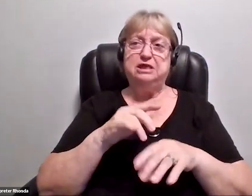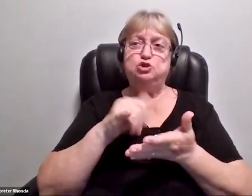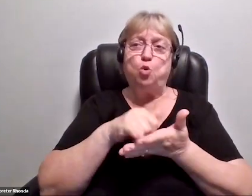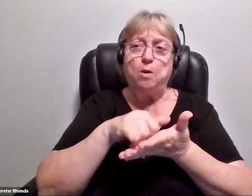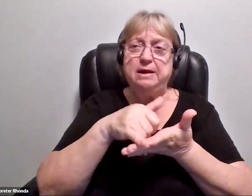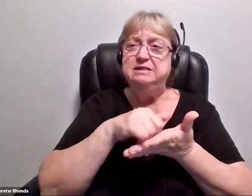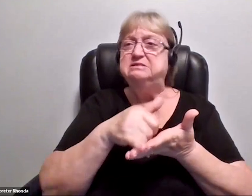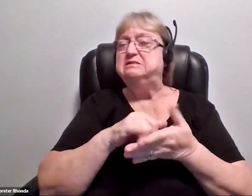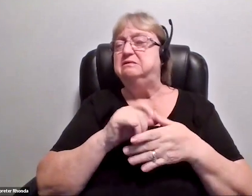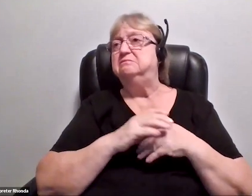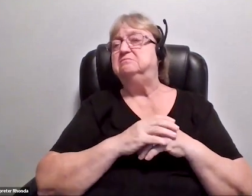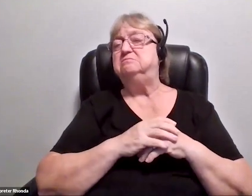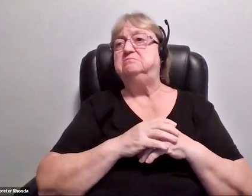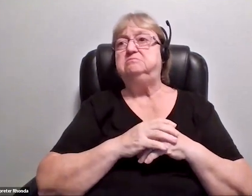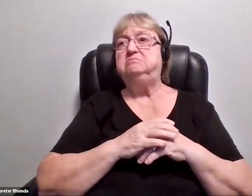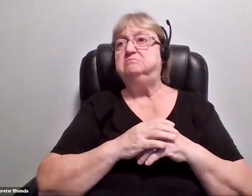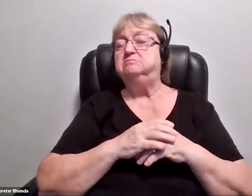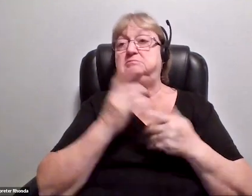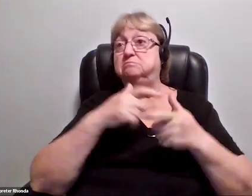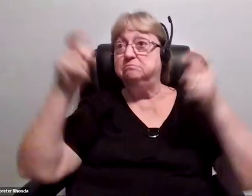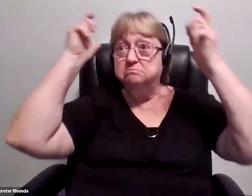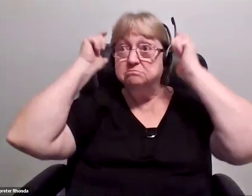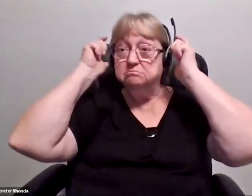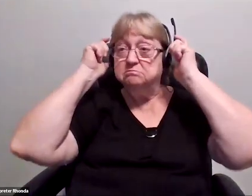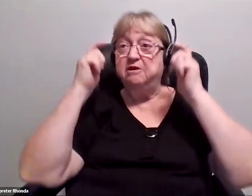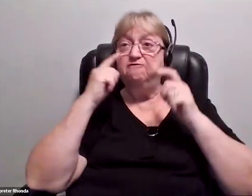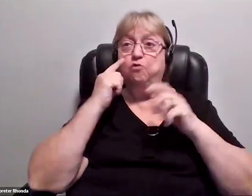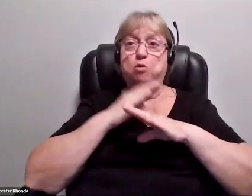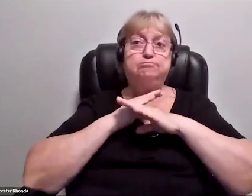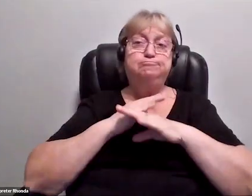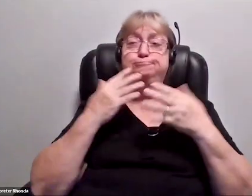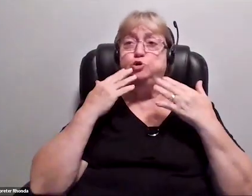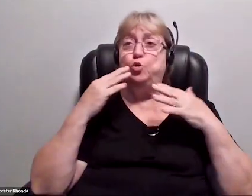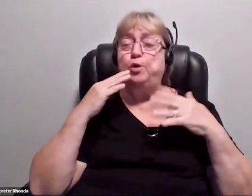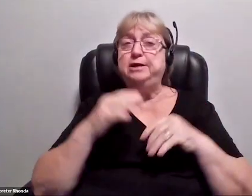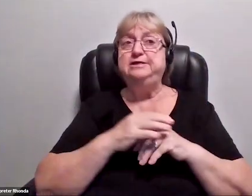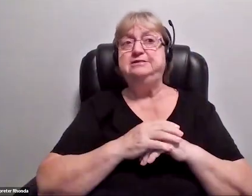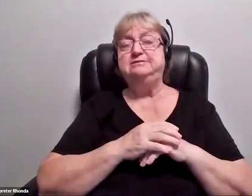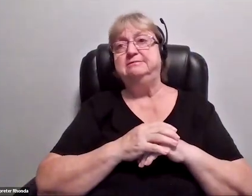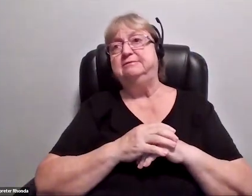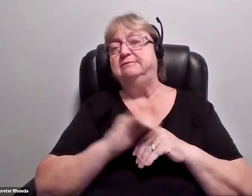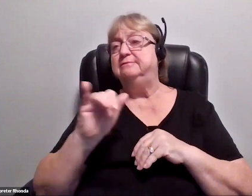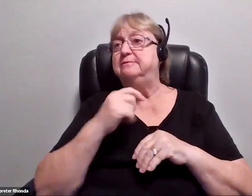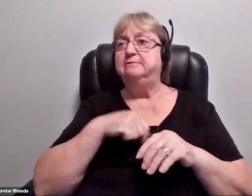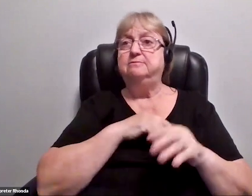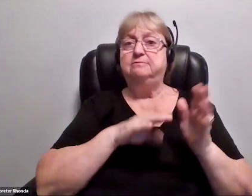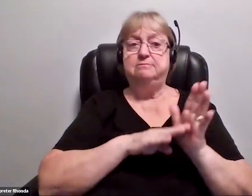the headsets for noise cancelling. Also we developed a sensory map with the places